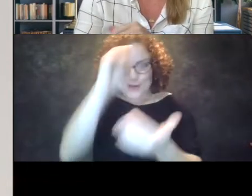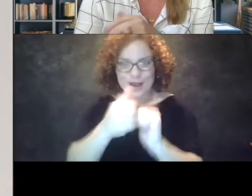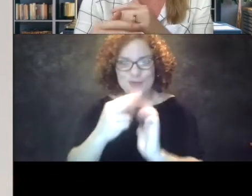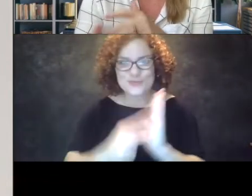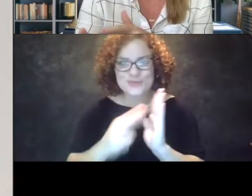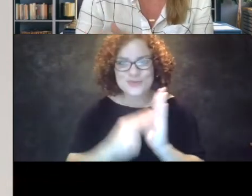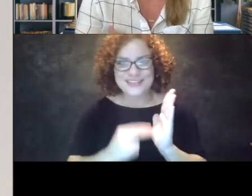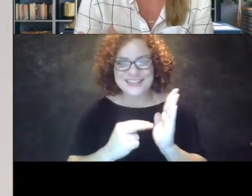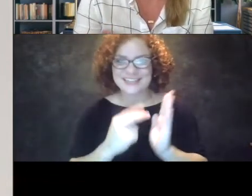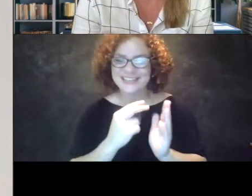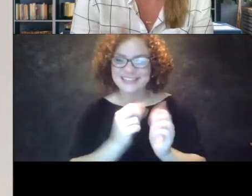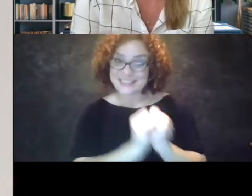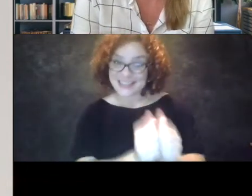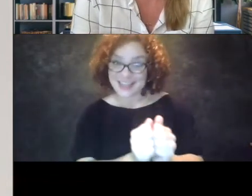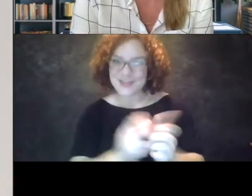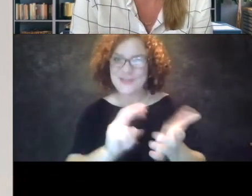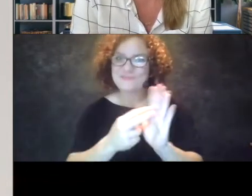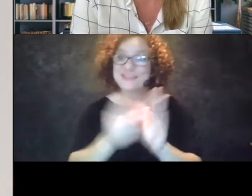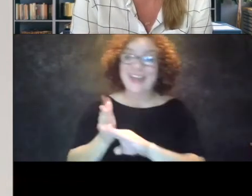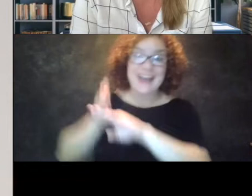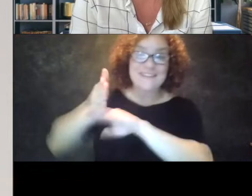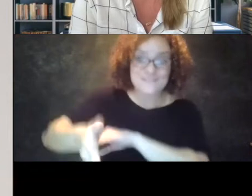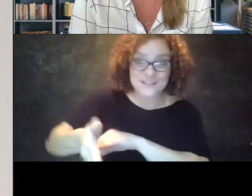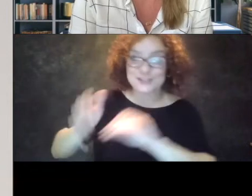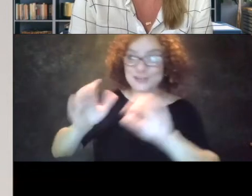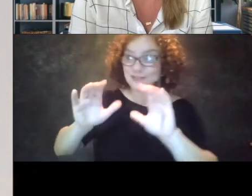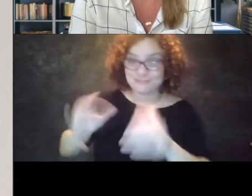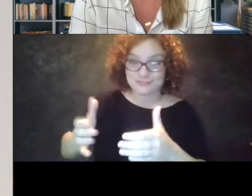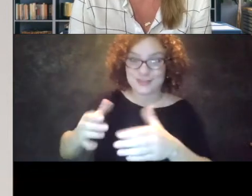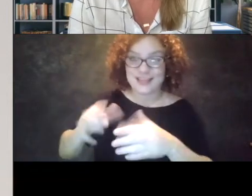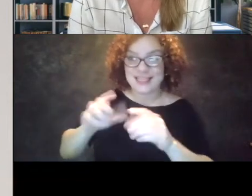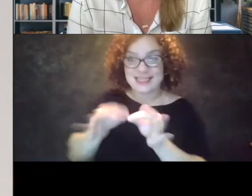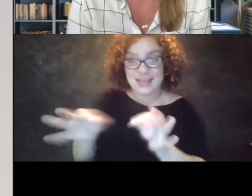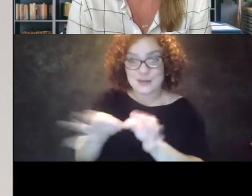know, it's definitely possible and it can take some time. But I think what we saw at